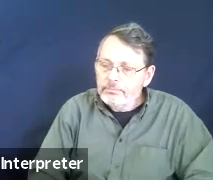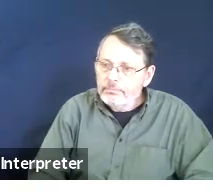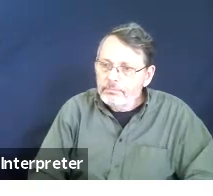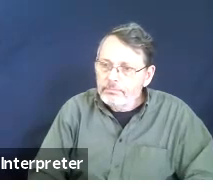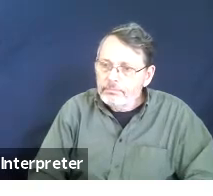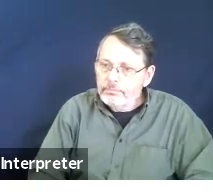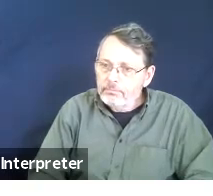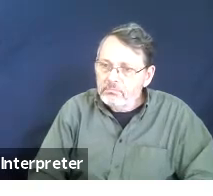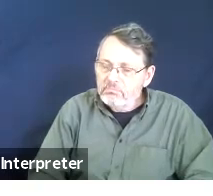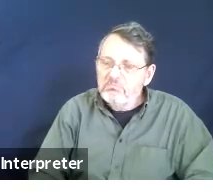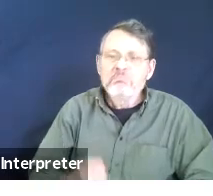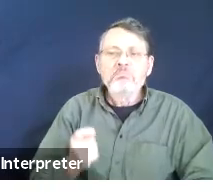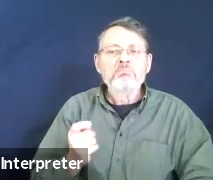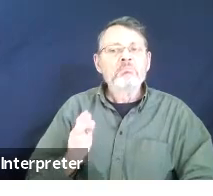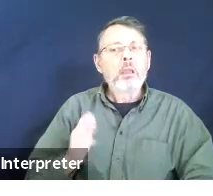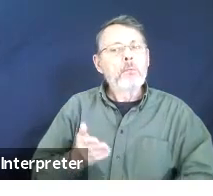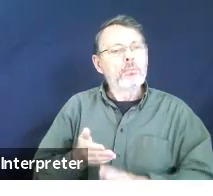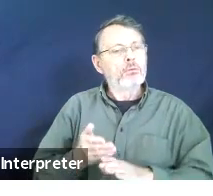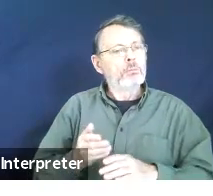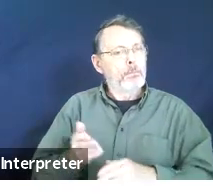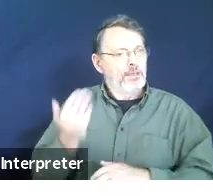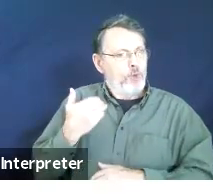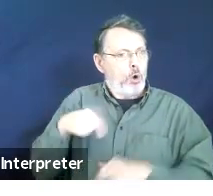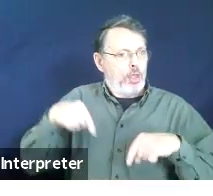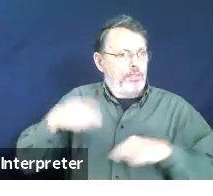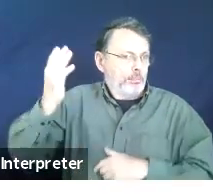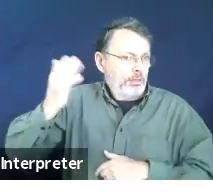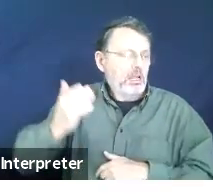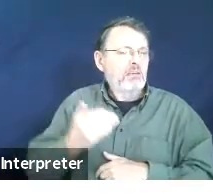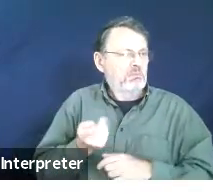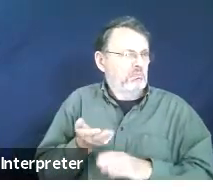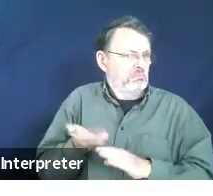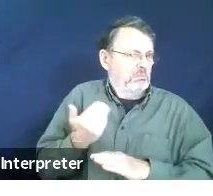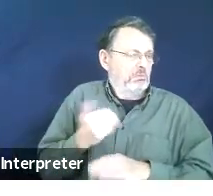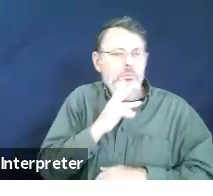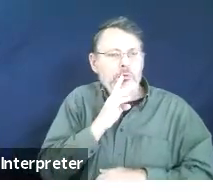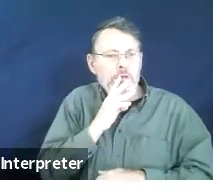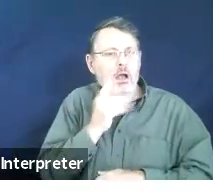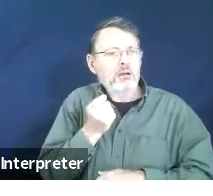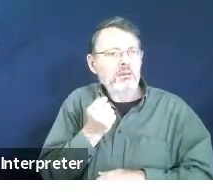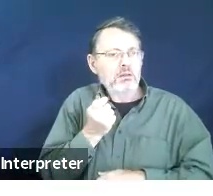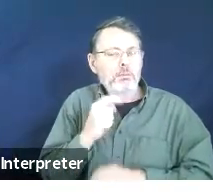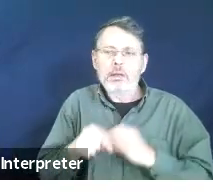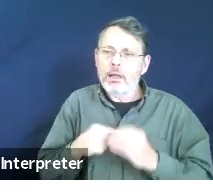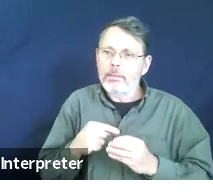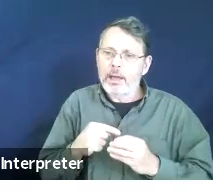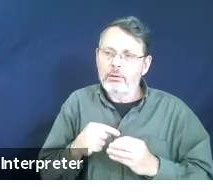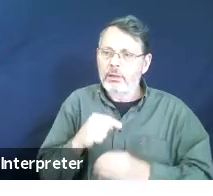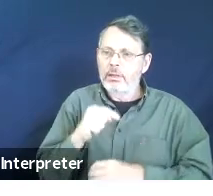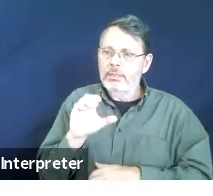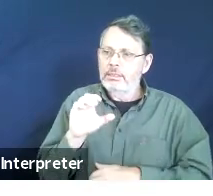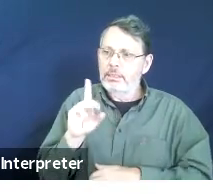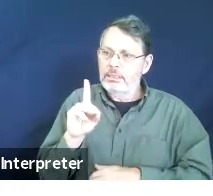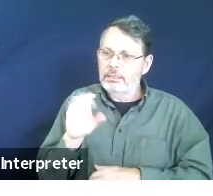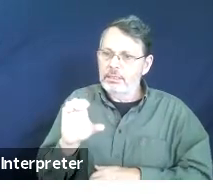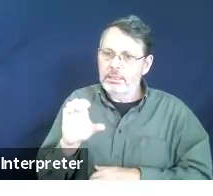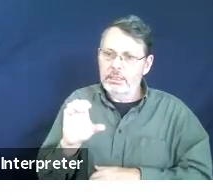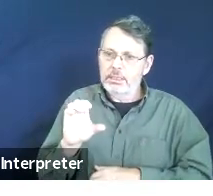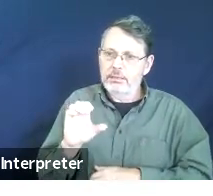A little earlier in the presentation, we talked a little bit about the CDC and ensuring civil